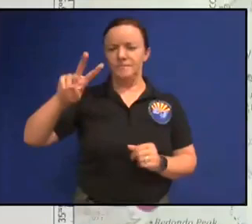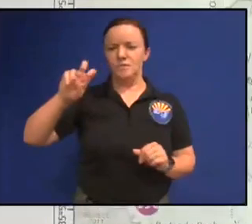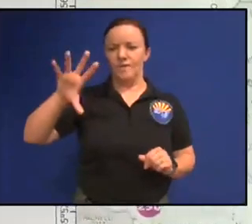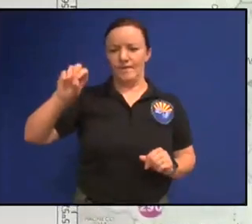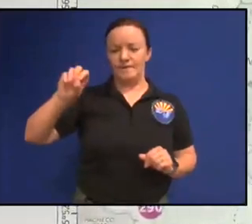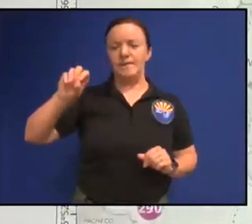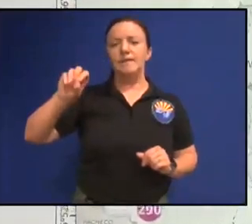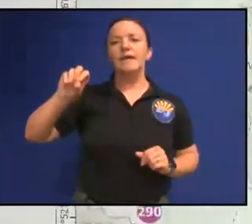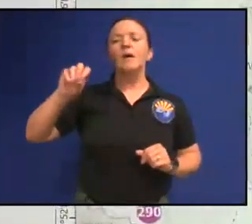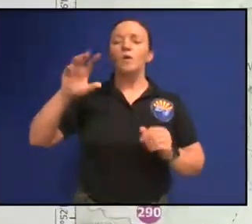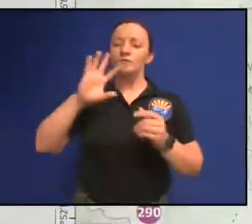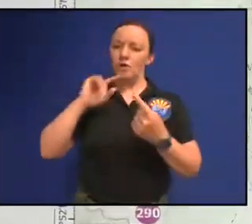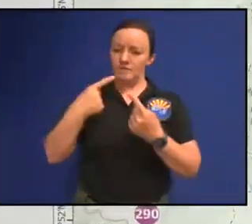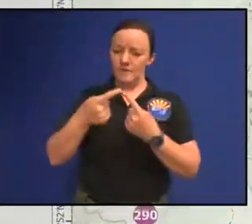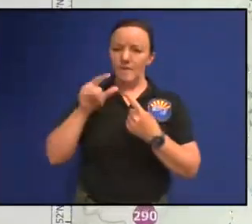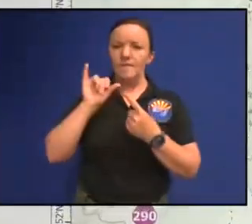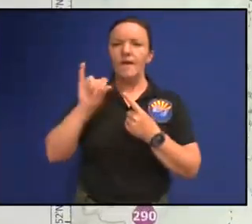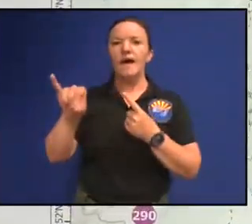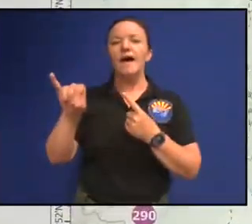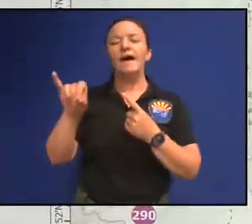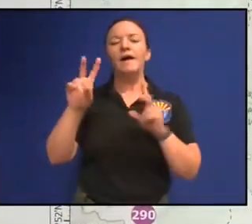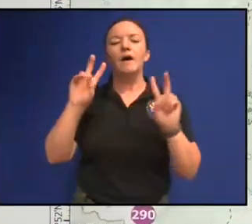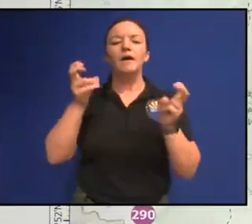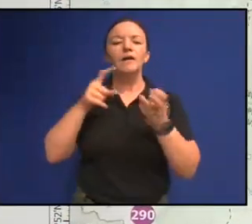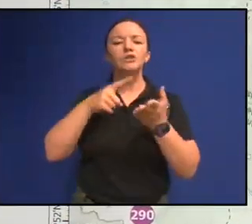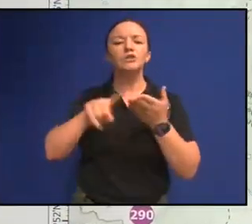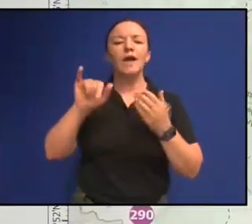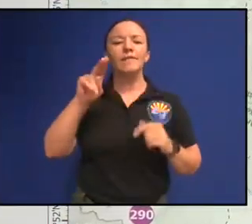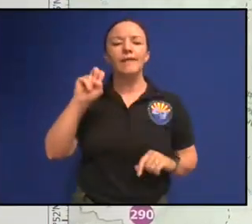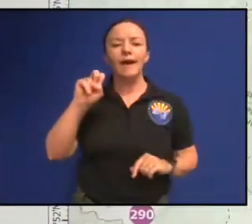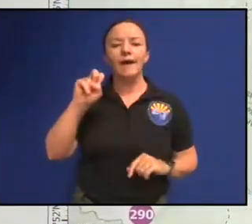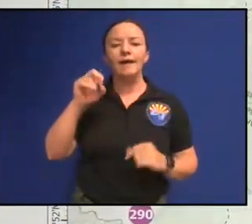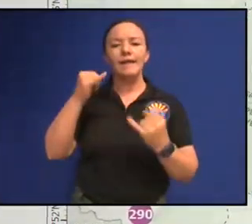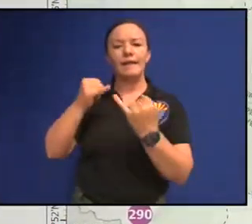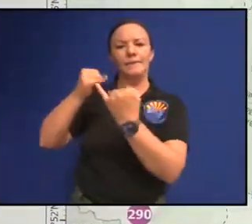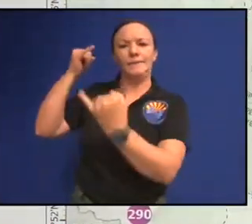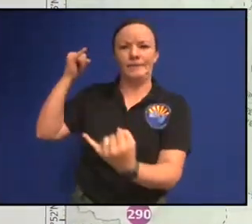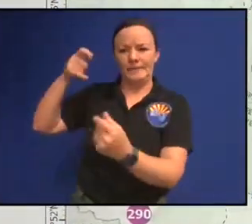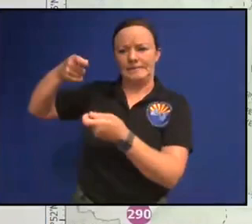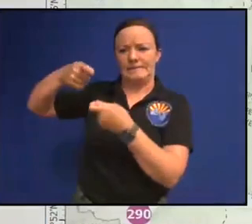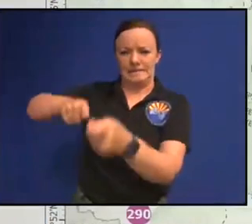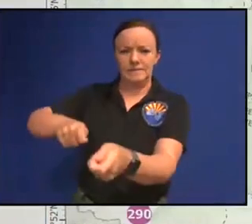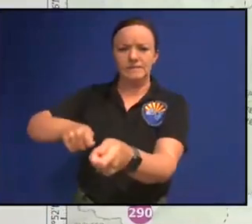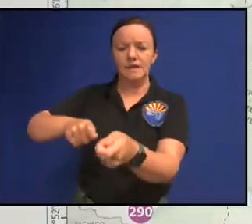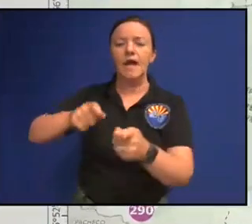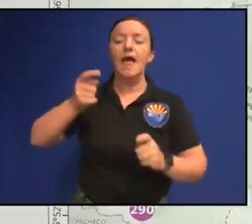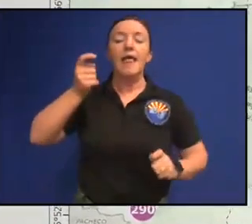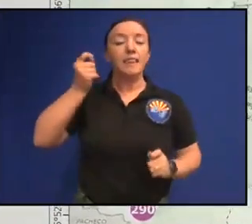A LITTLE FIRE ACTIVITY DOWN IN HERE TODAY. DID GET HELICOPTERS UP TO PUT BUCKET WORK ON IT TO KEEP